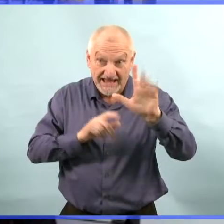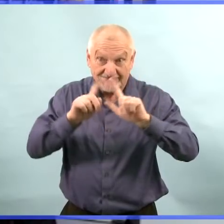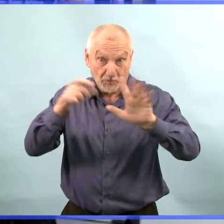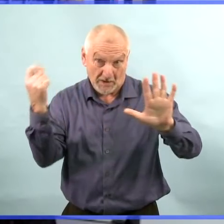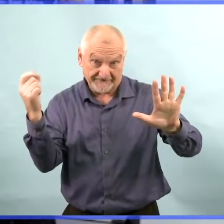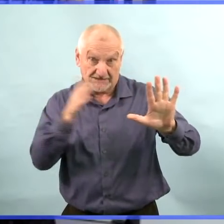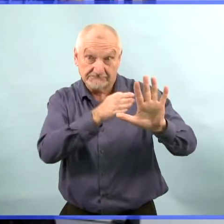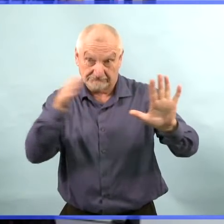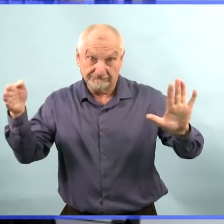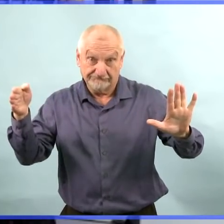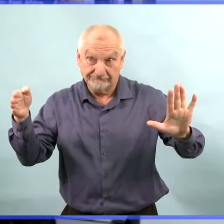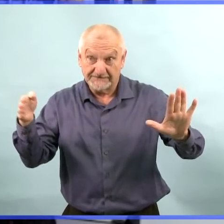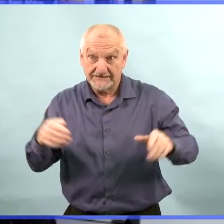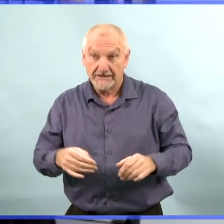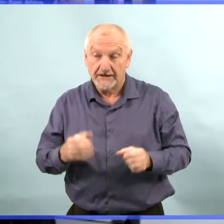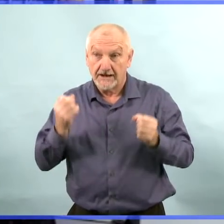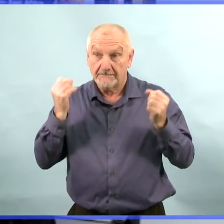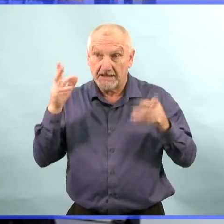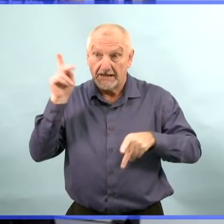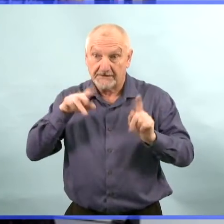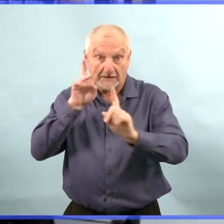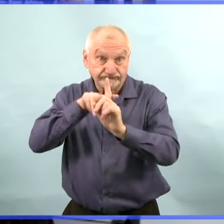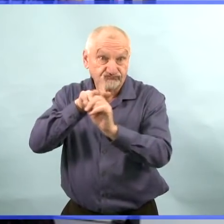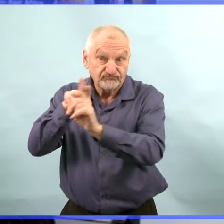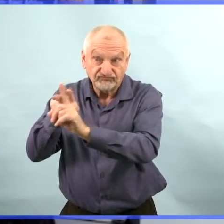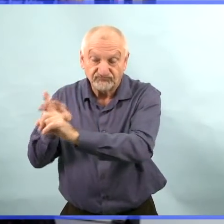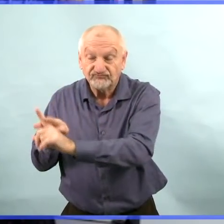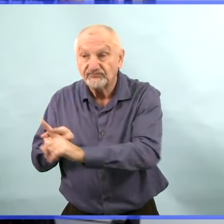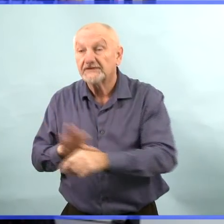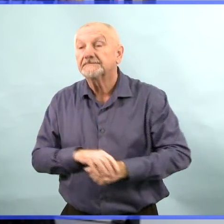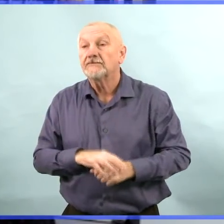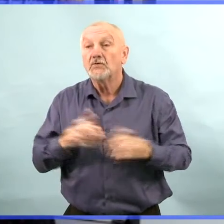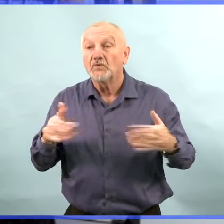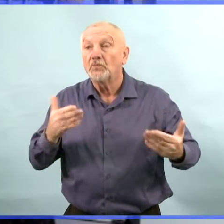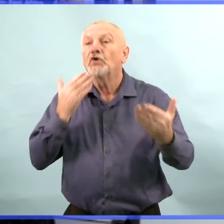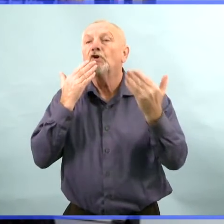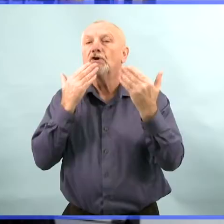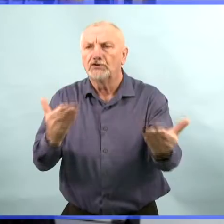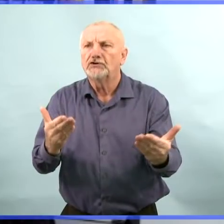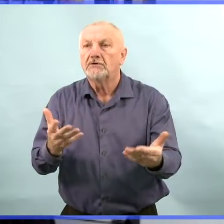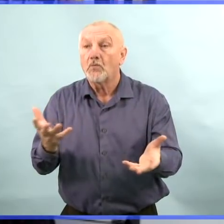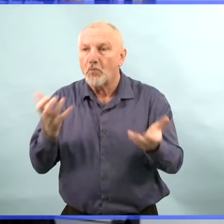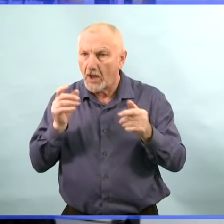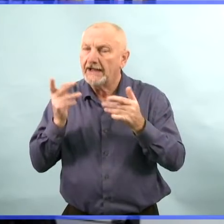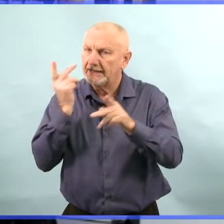this is so encouraging we want to keep up the great momentum that's already underway